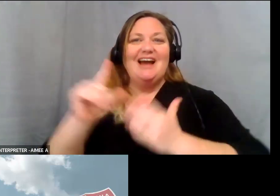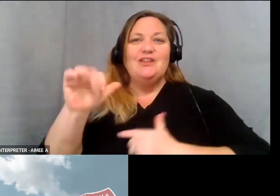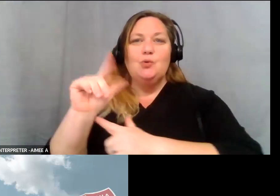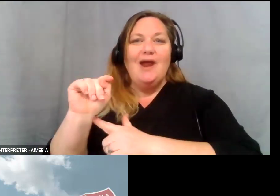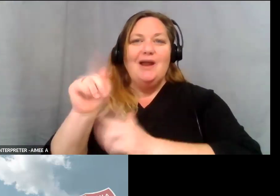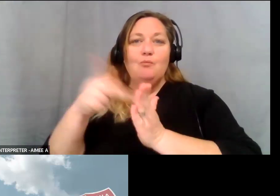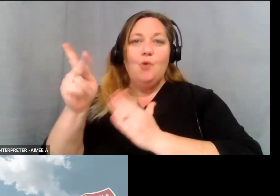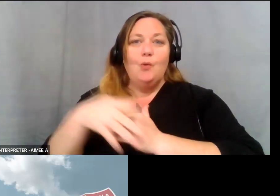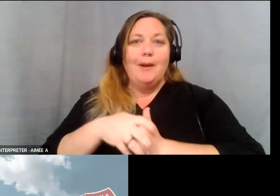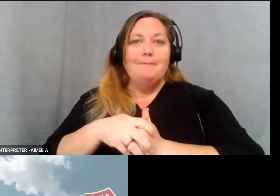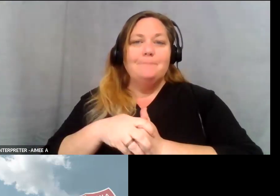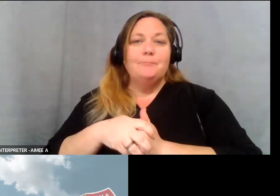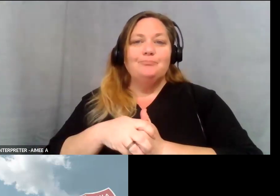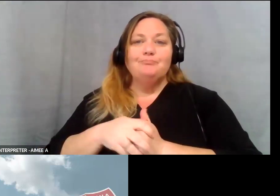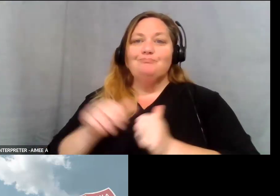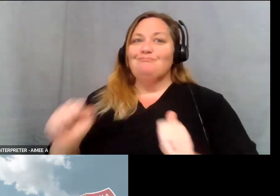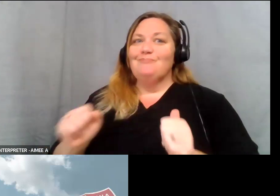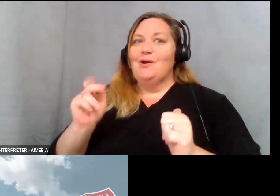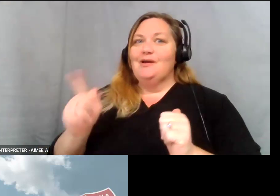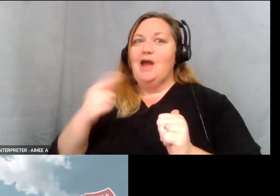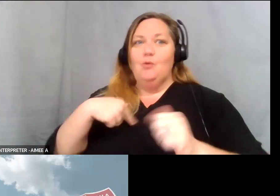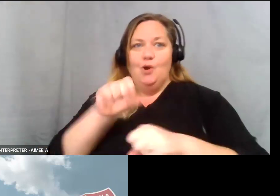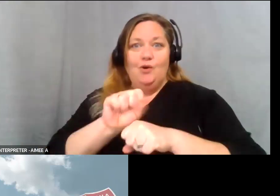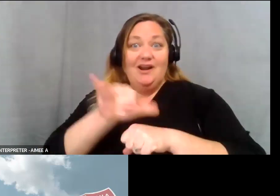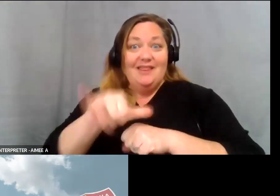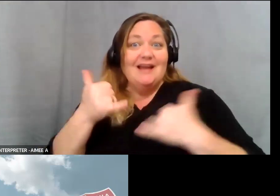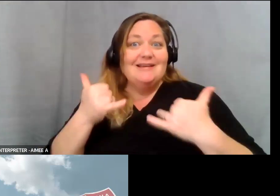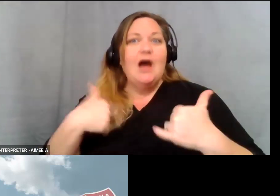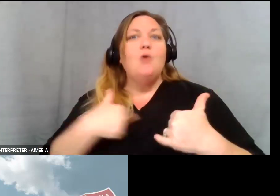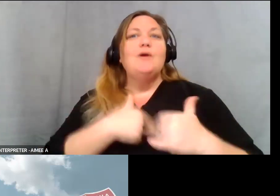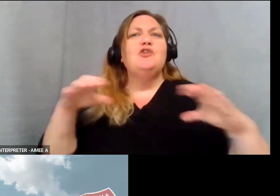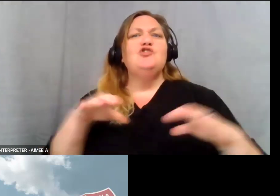Great. Oh, okay, let me. We're working on that now. We have been doing that with the